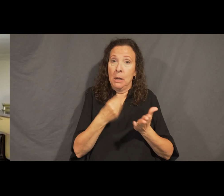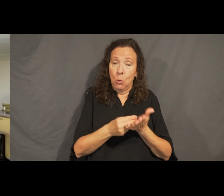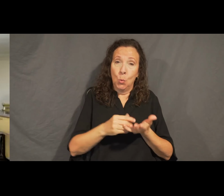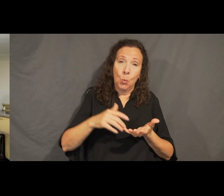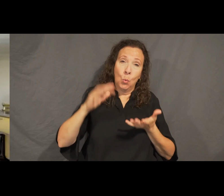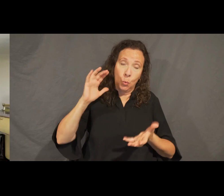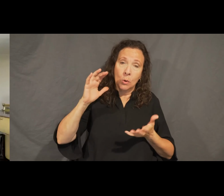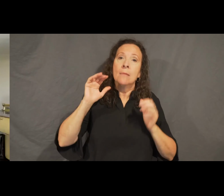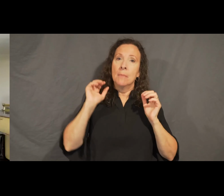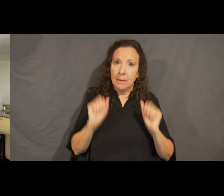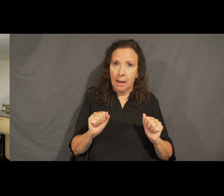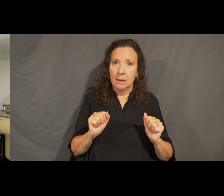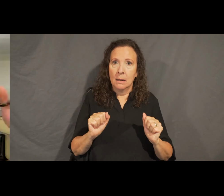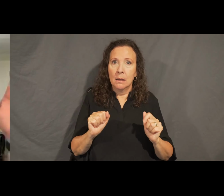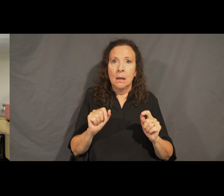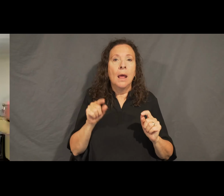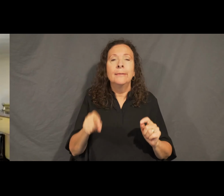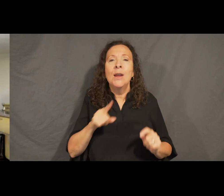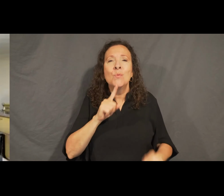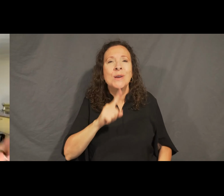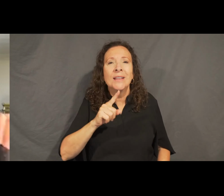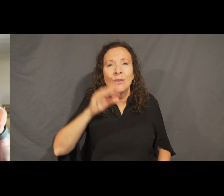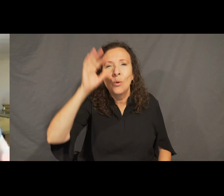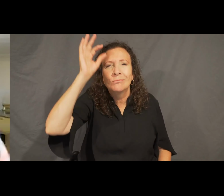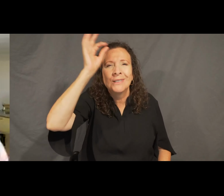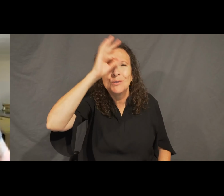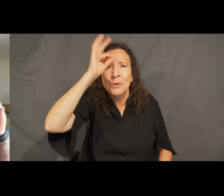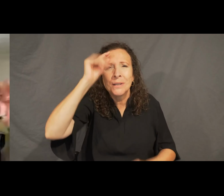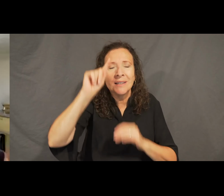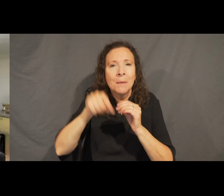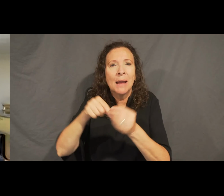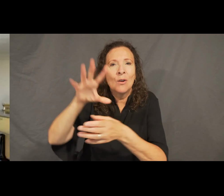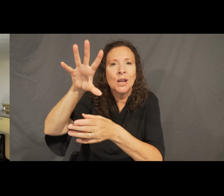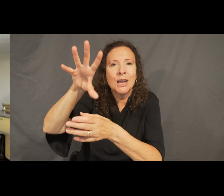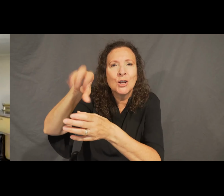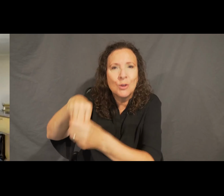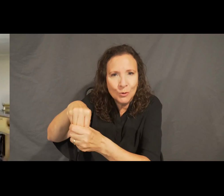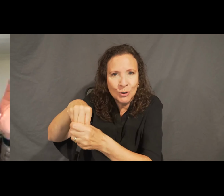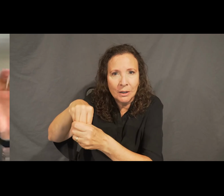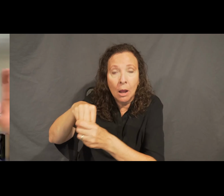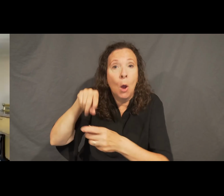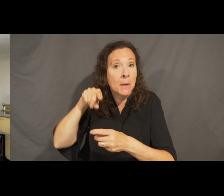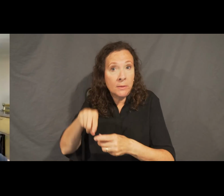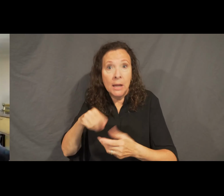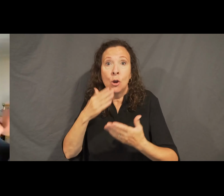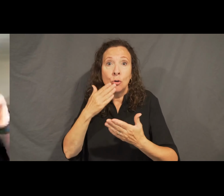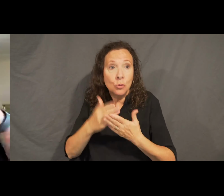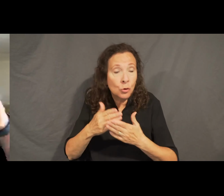They are great at what they do. They have great stage presence, stage mechanics that are amazing. They command a room.